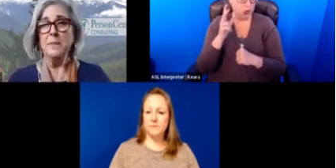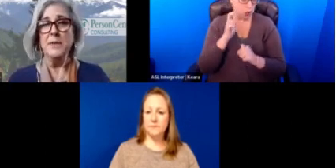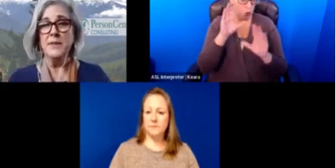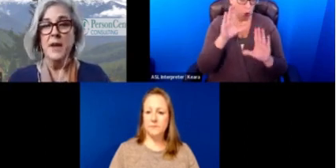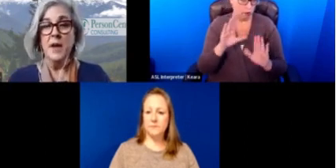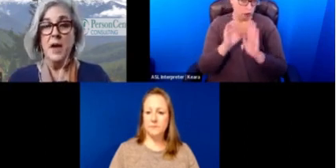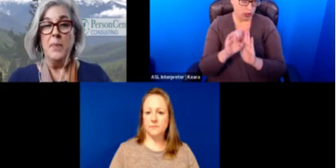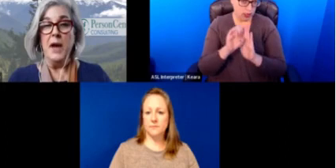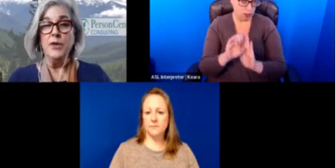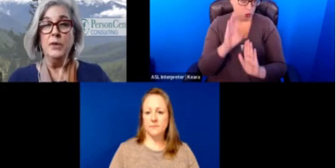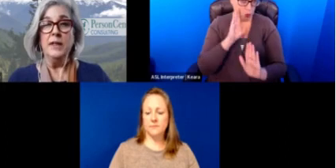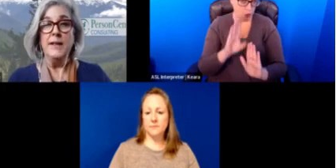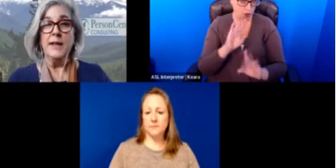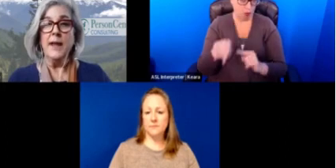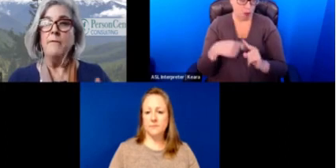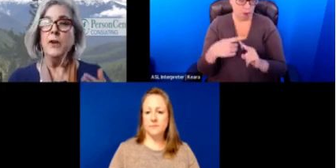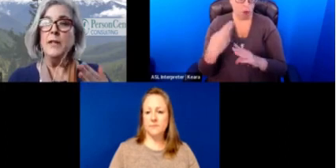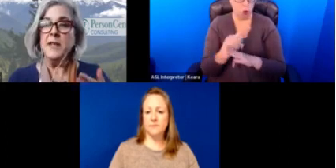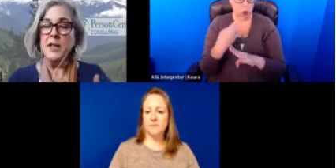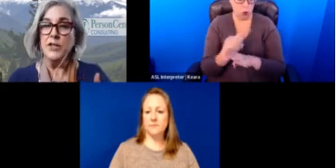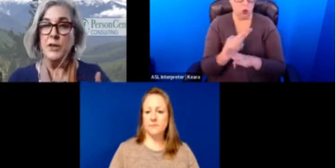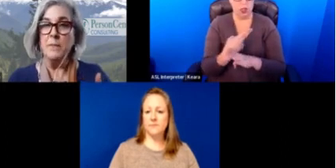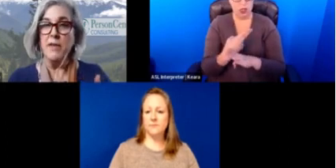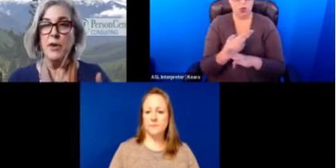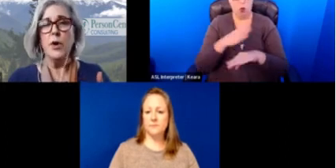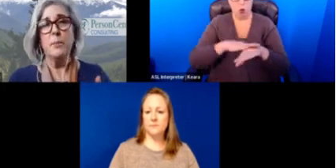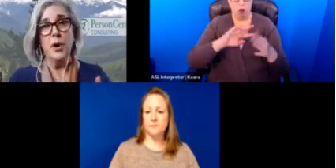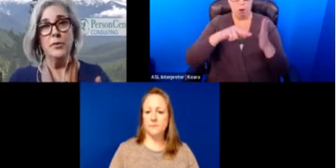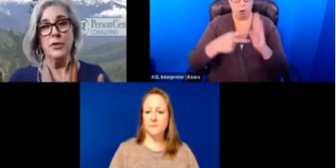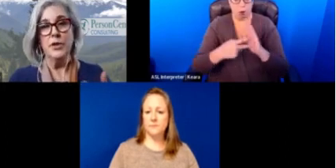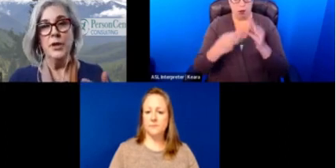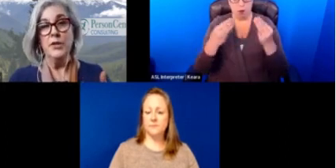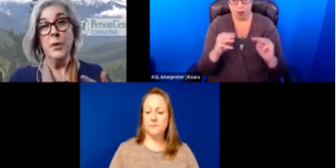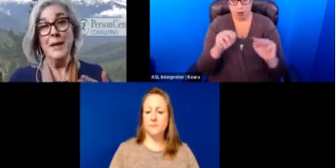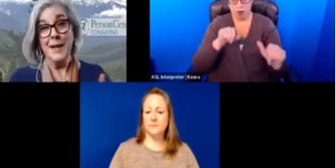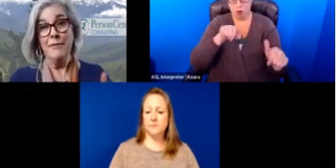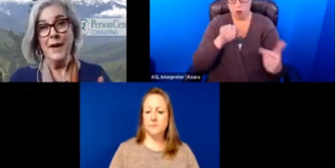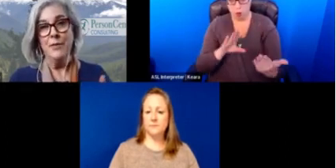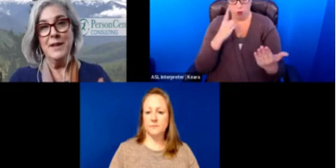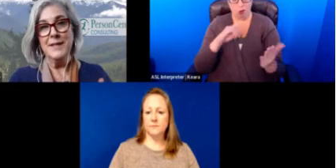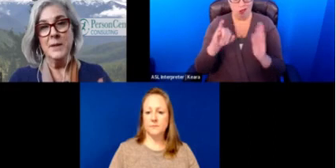really pretty good at that. It's planning for implementation of an intentional approach on how